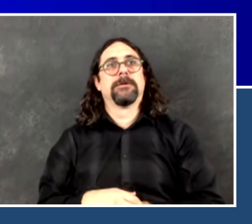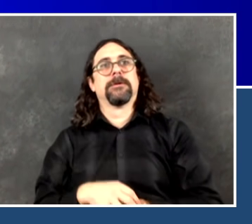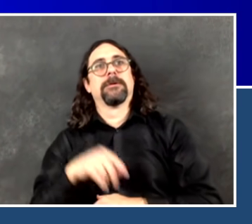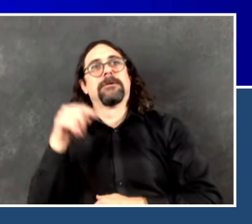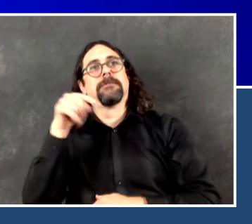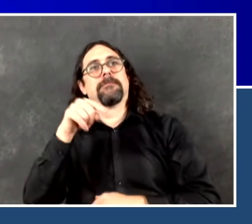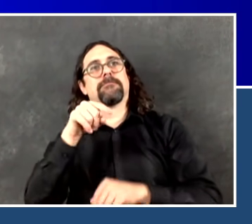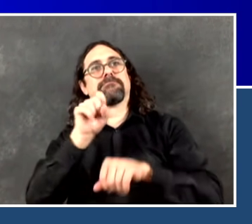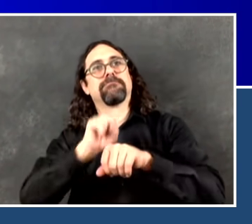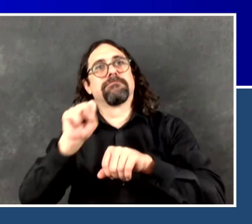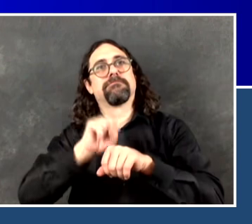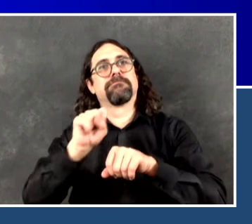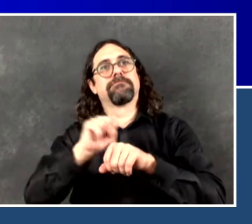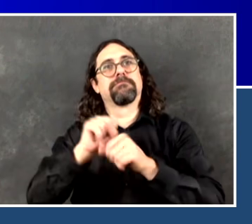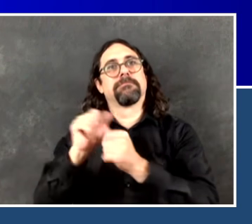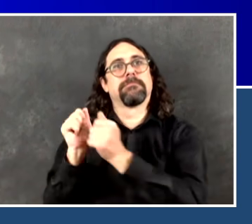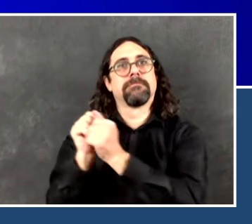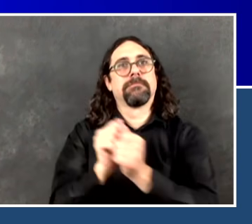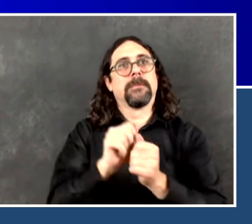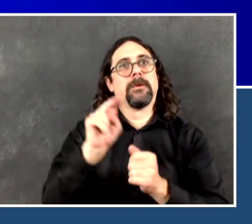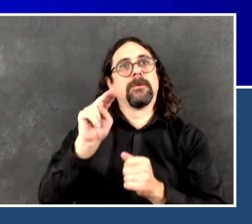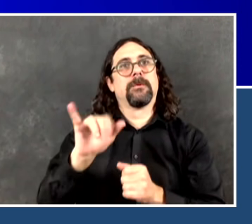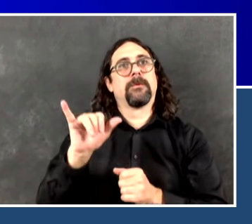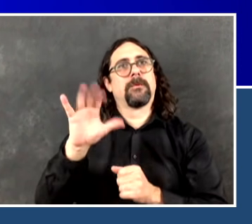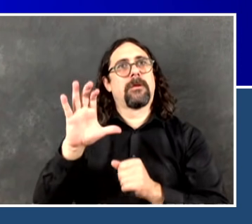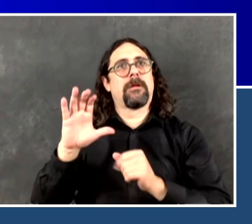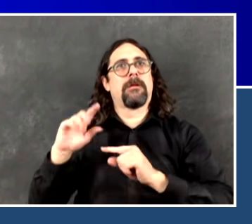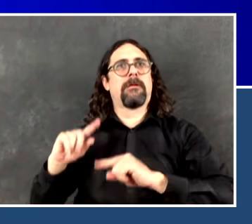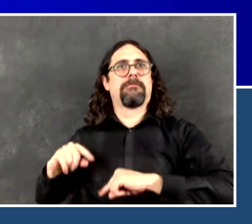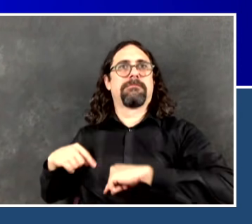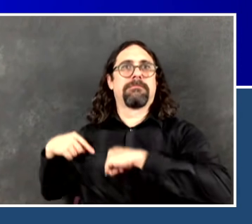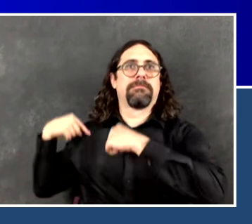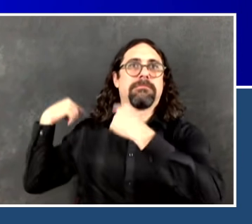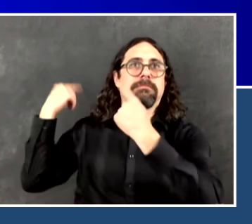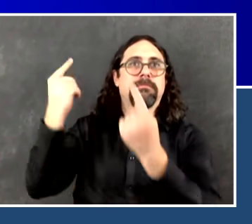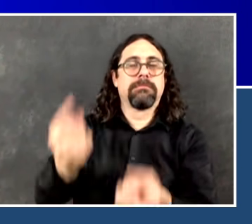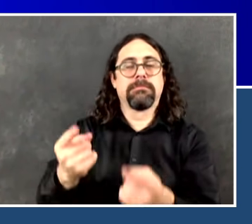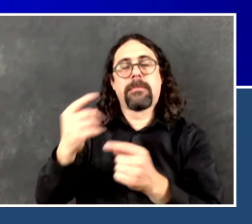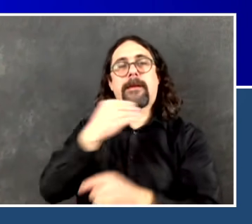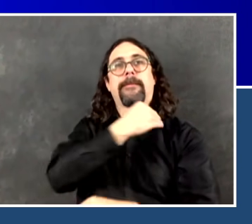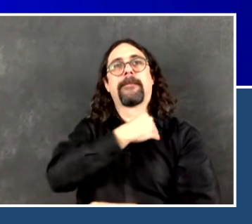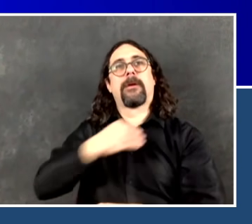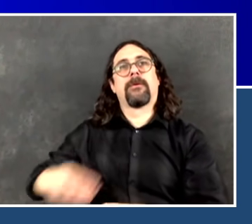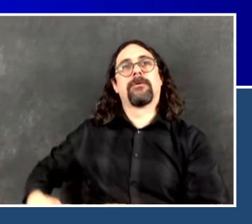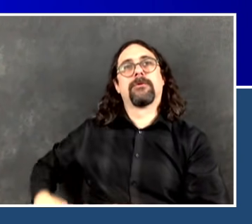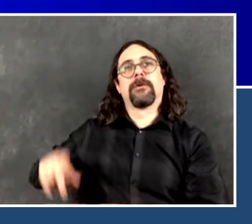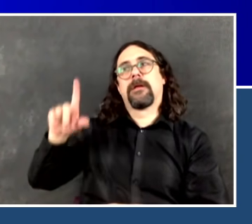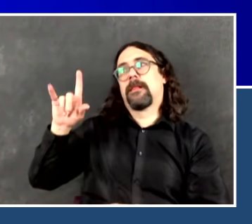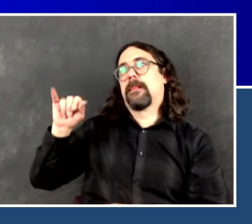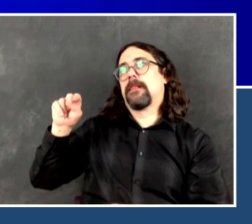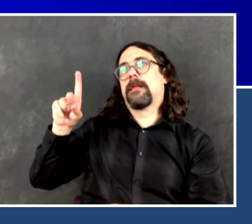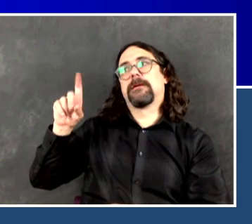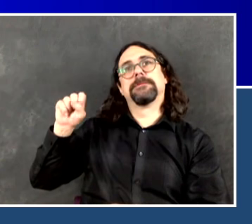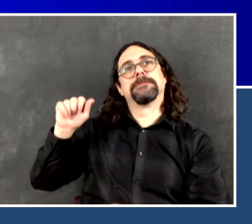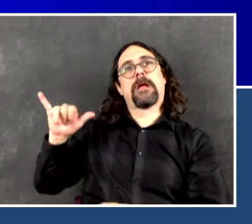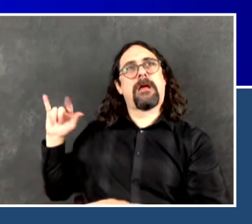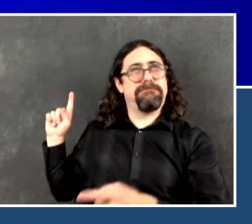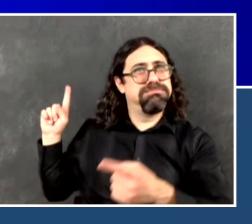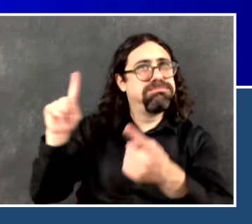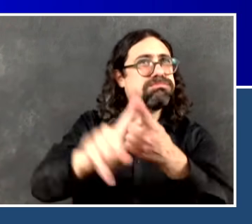ANOTHER GOING BACK TO THE TIME OF MAYOR LINDSAY. HE IS LEGEANDRY FOR THE WORK HE DID IN TAKING A